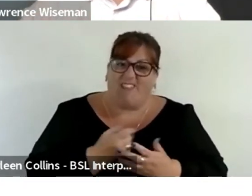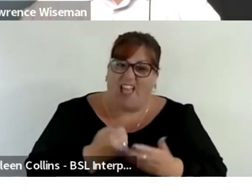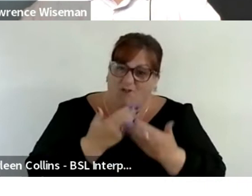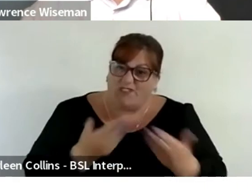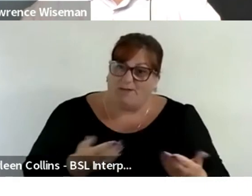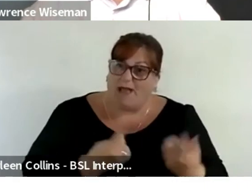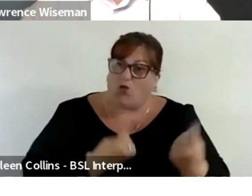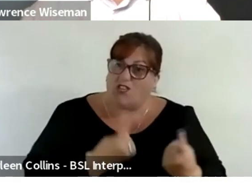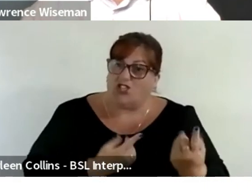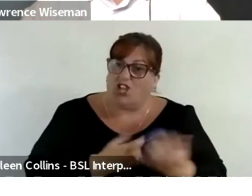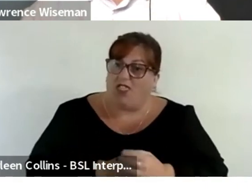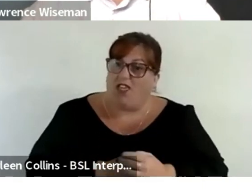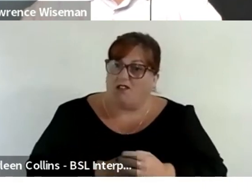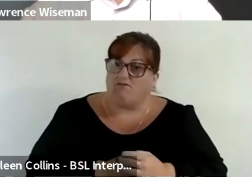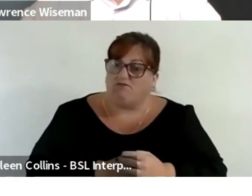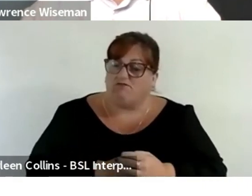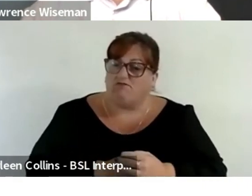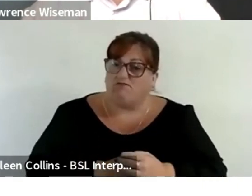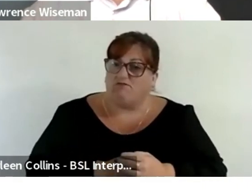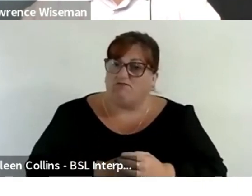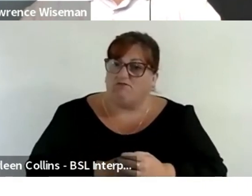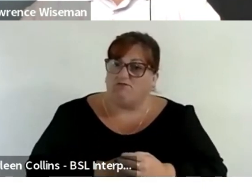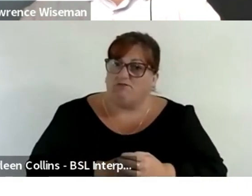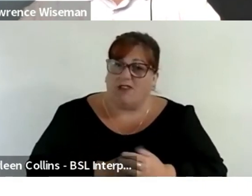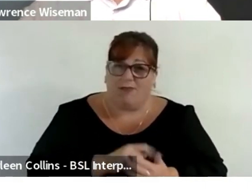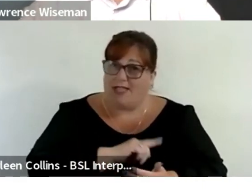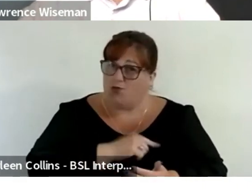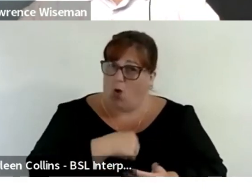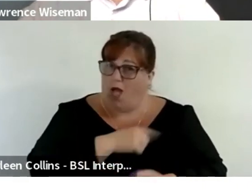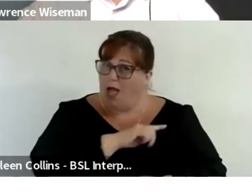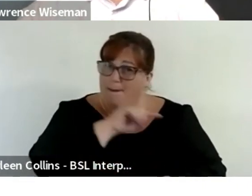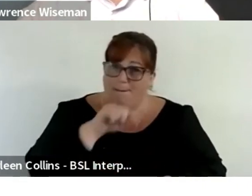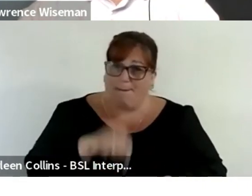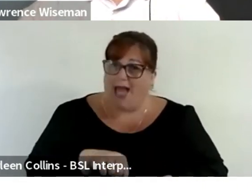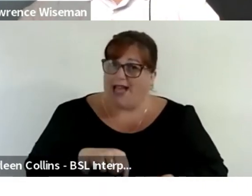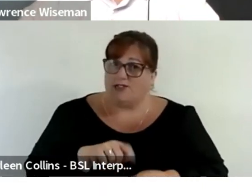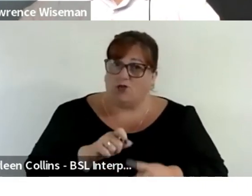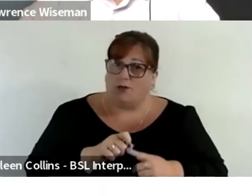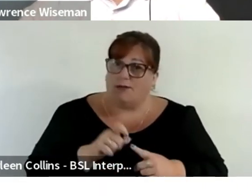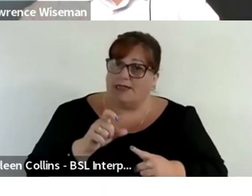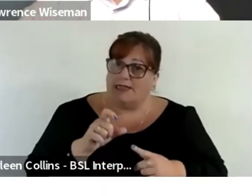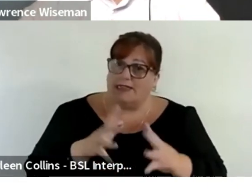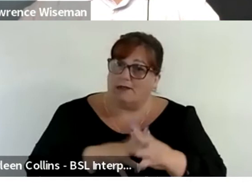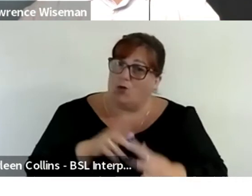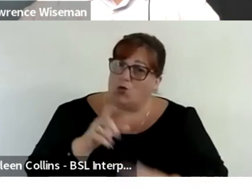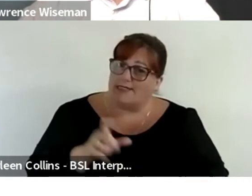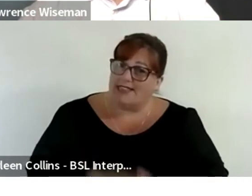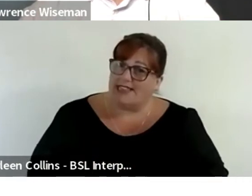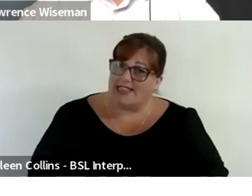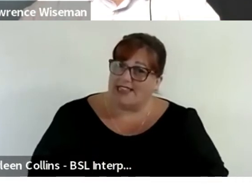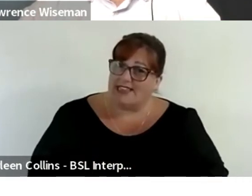It's one of the major reasons I made my way back to the firm I think that really is embedded into the culture here.